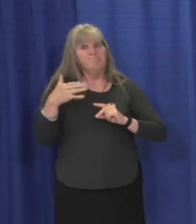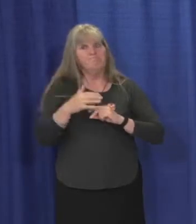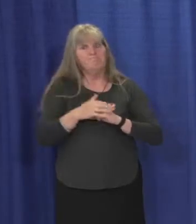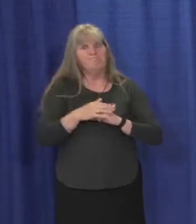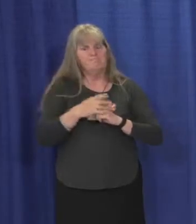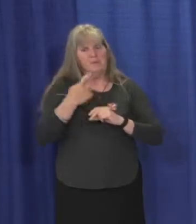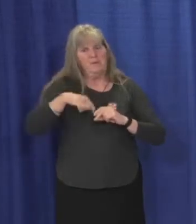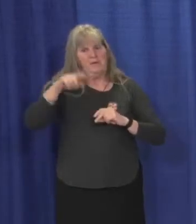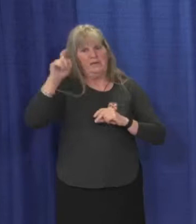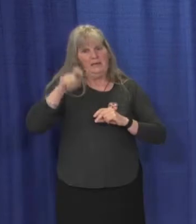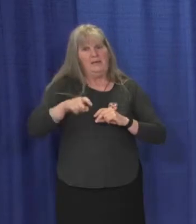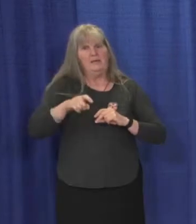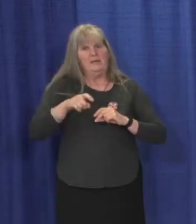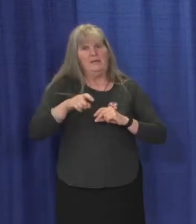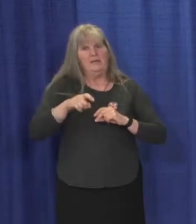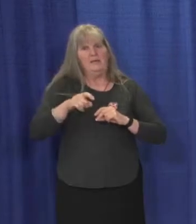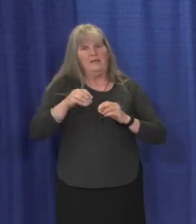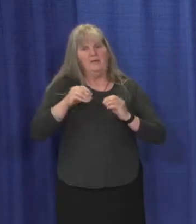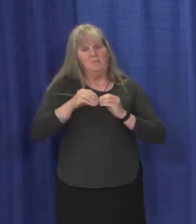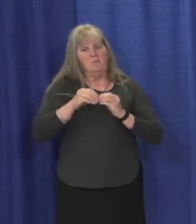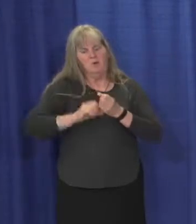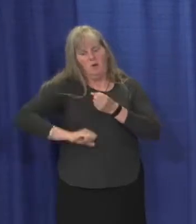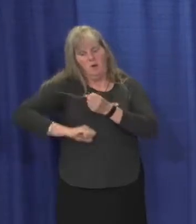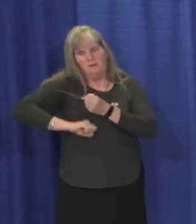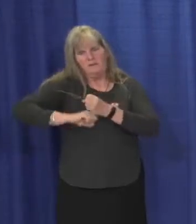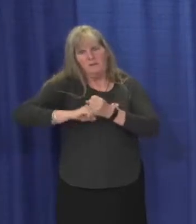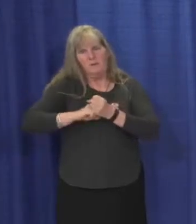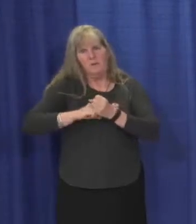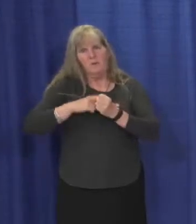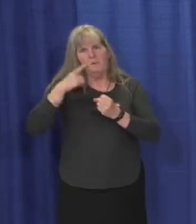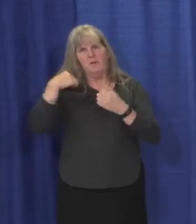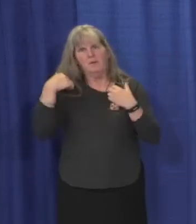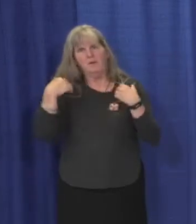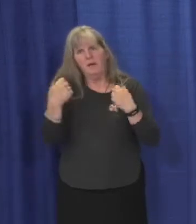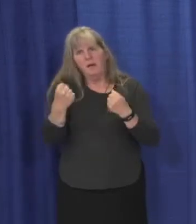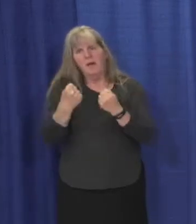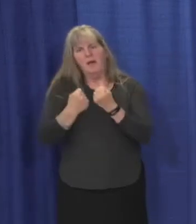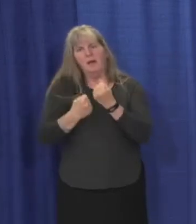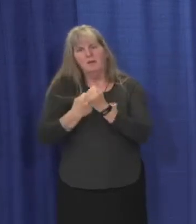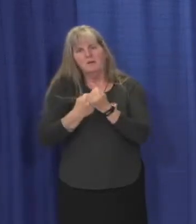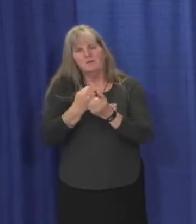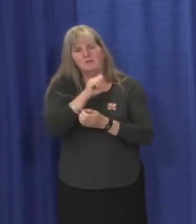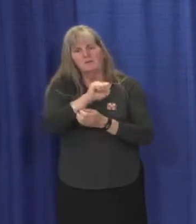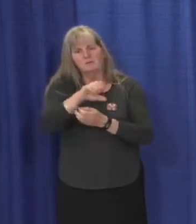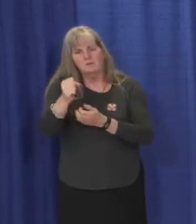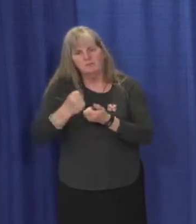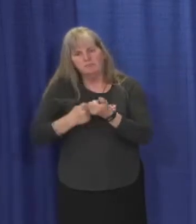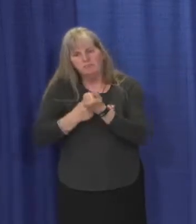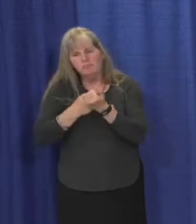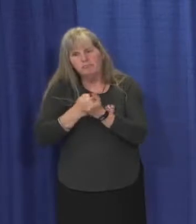seeing a need for vastly increase social and wellness supports, we are working closely